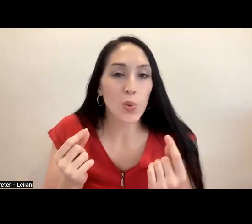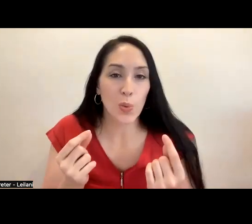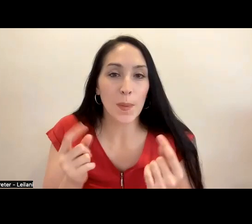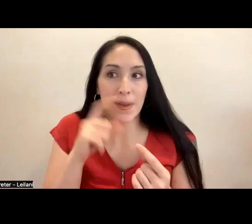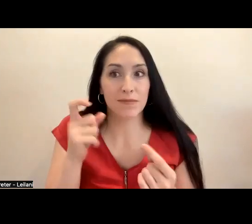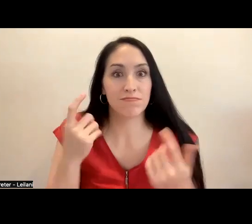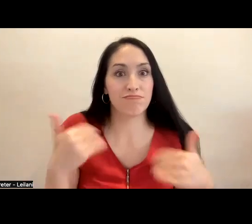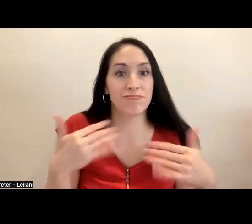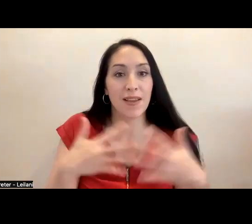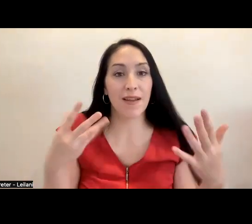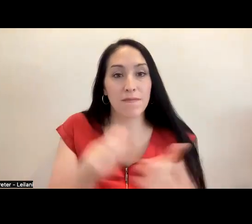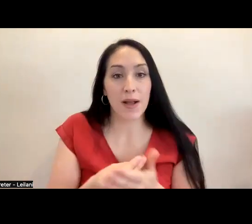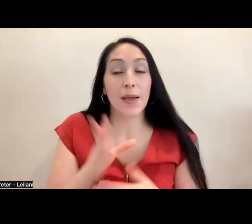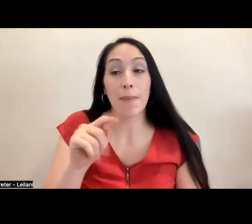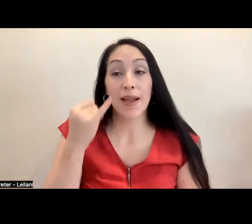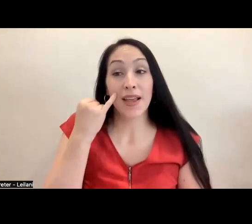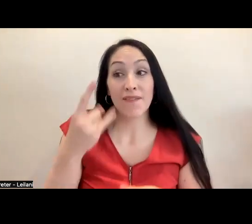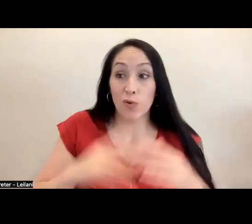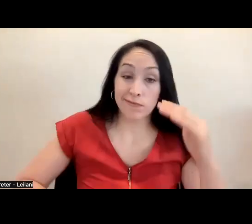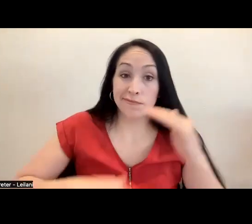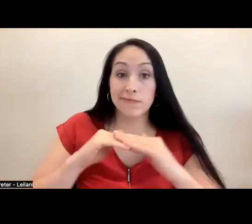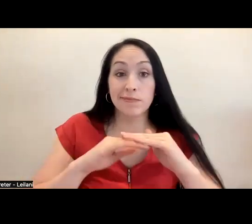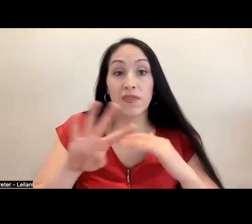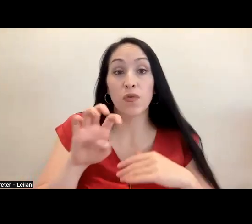to the able account, but it can continue to grow tax. Free.